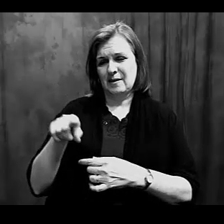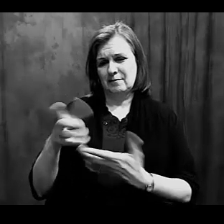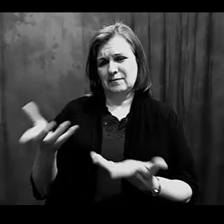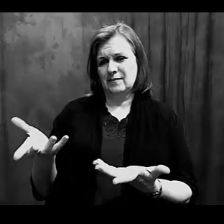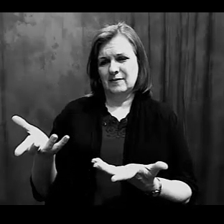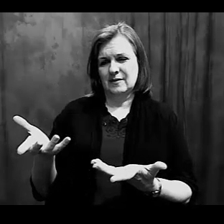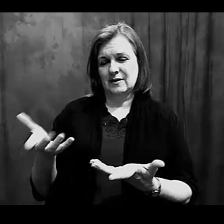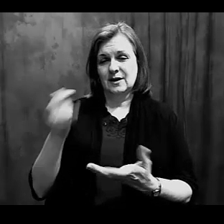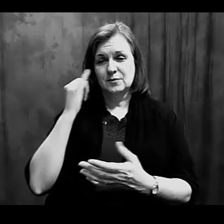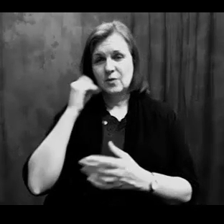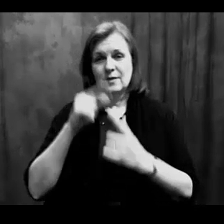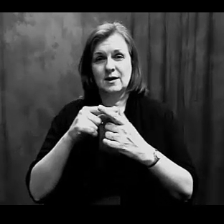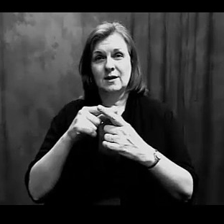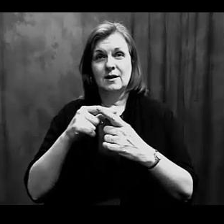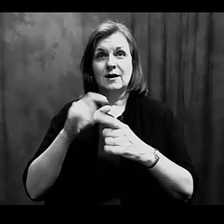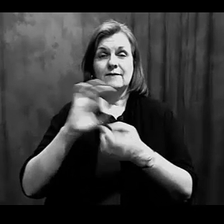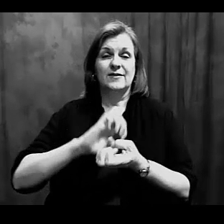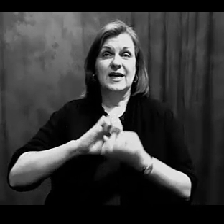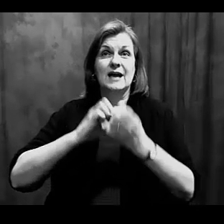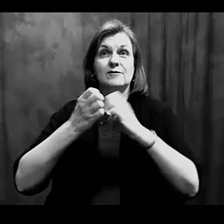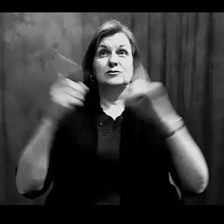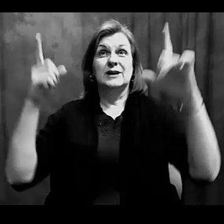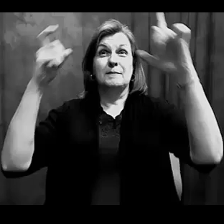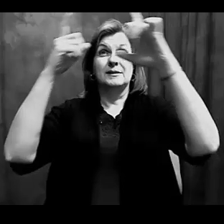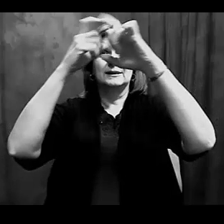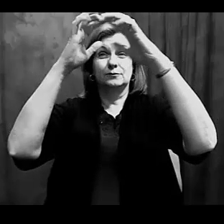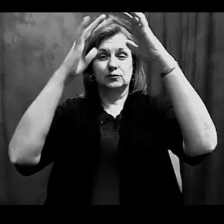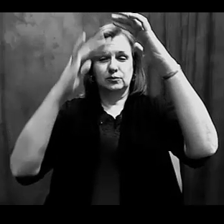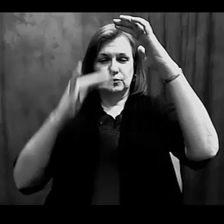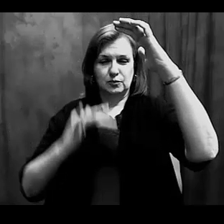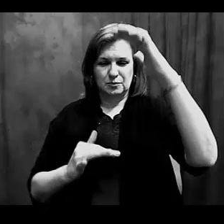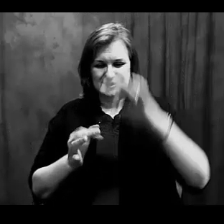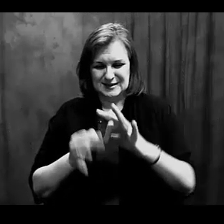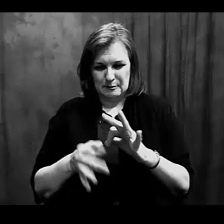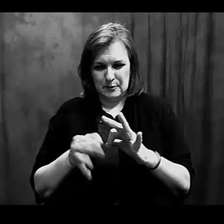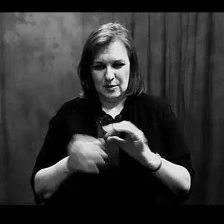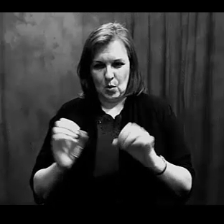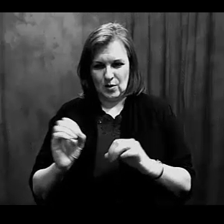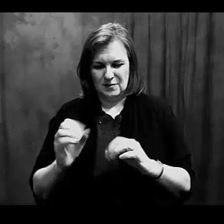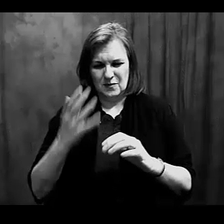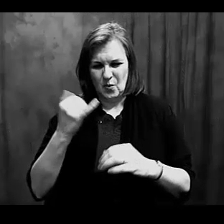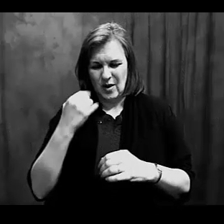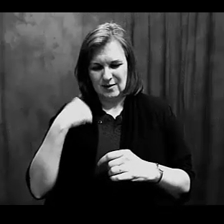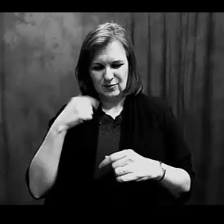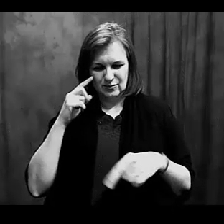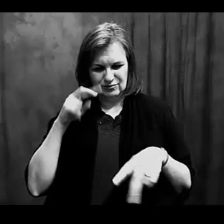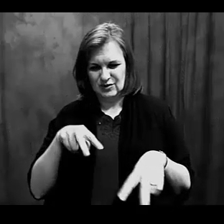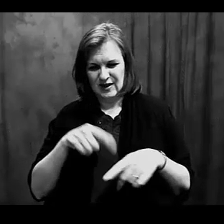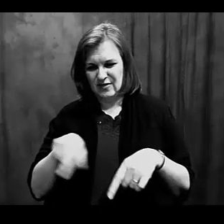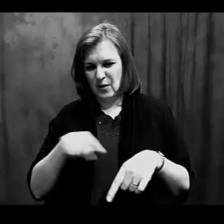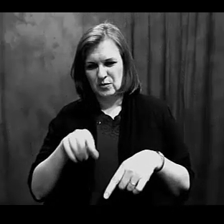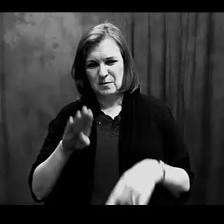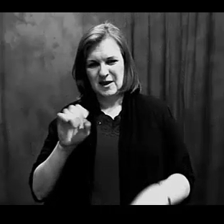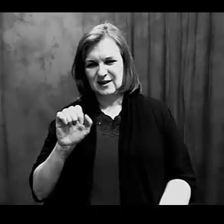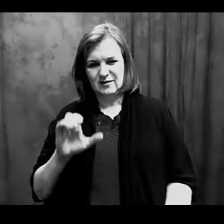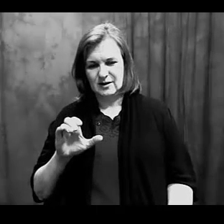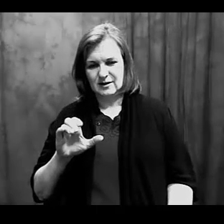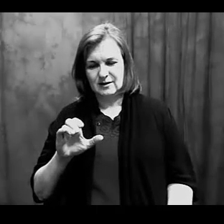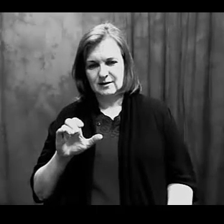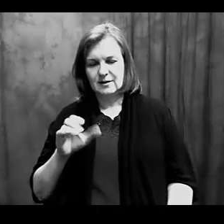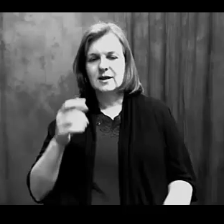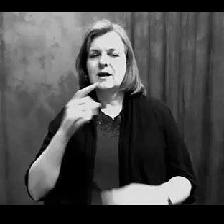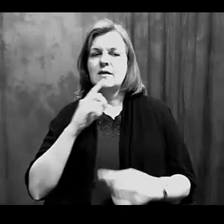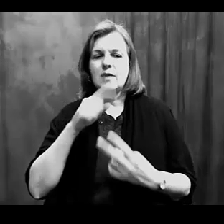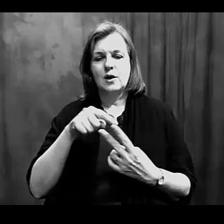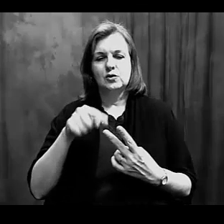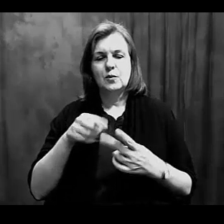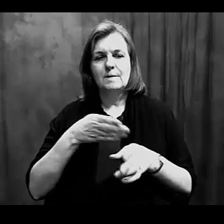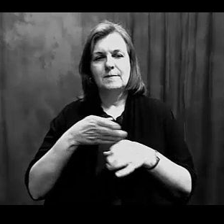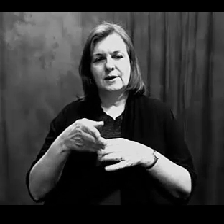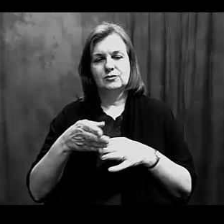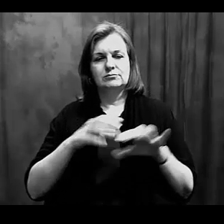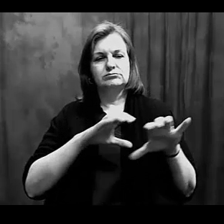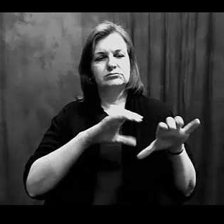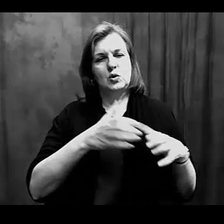then why doe we even care about them? if they are kind of at the bottom rung of evolution as far as living organisms? we see how